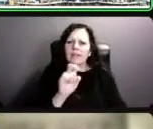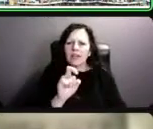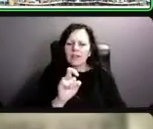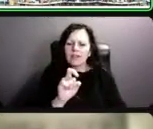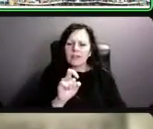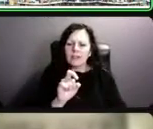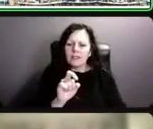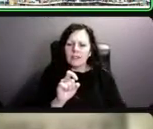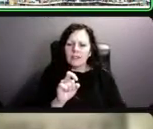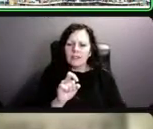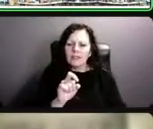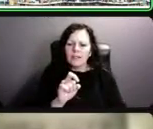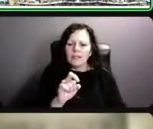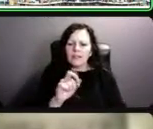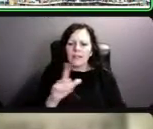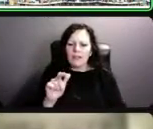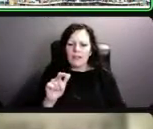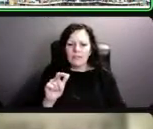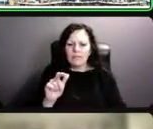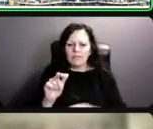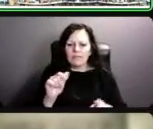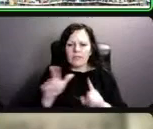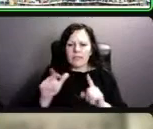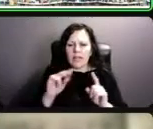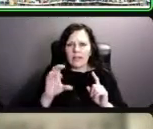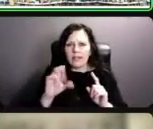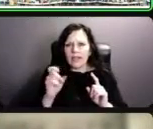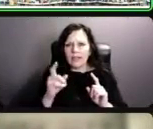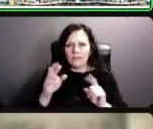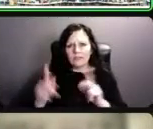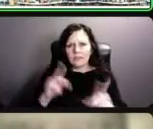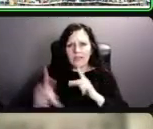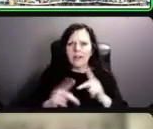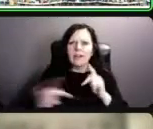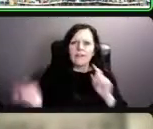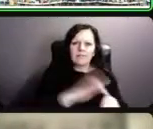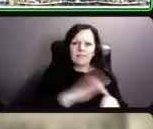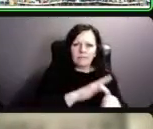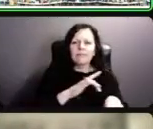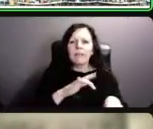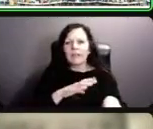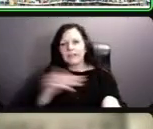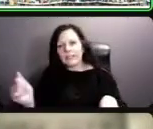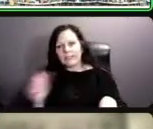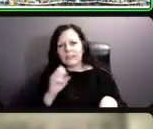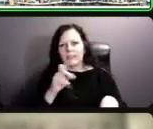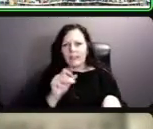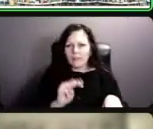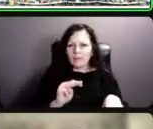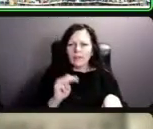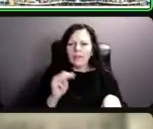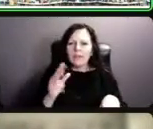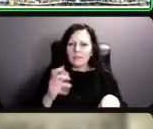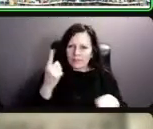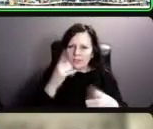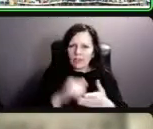OF THAT SO SIMILAR TO GAS TAX.